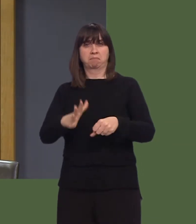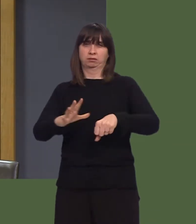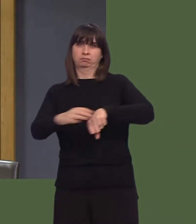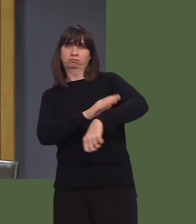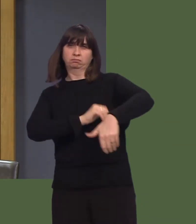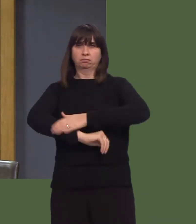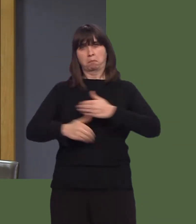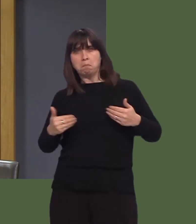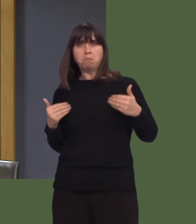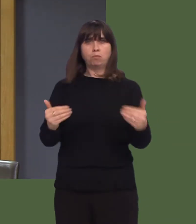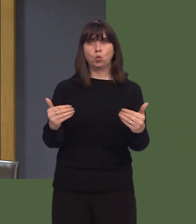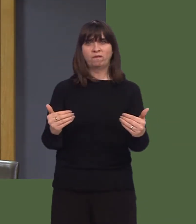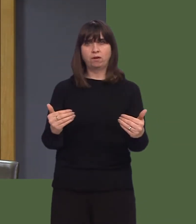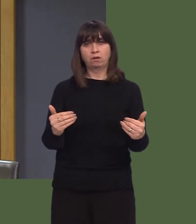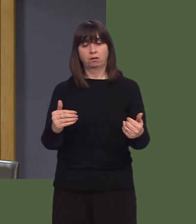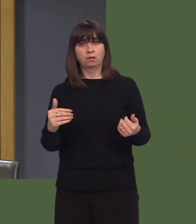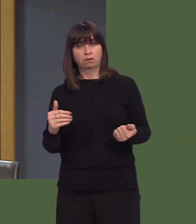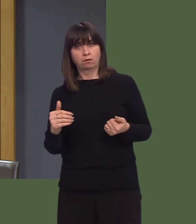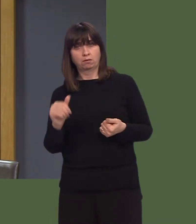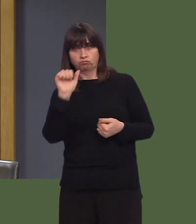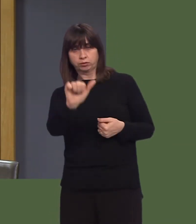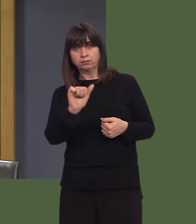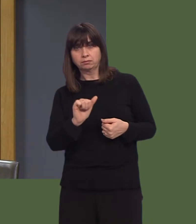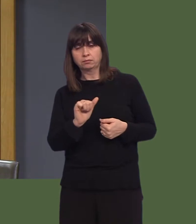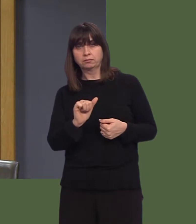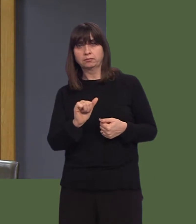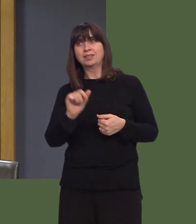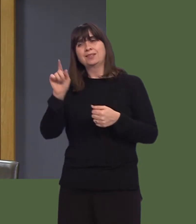Youíre right that the exact point is not devolved but, as you acknowledge, it does